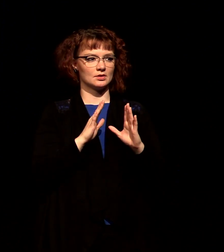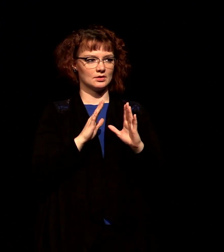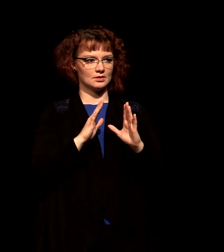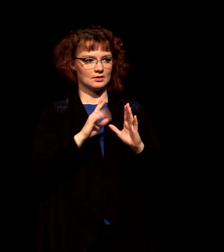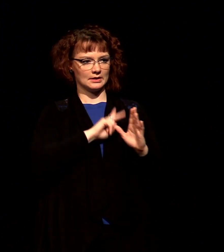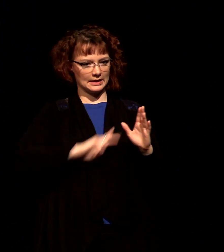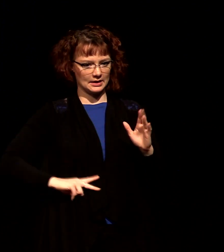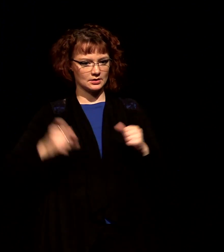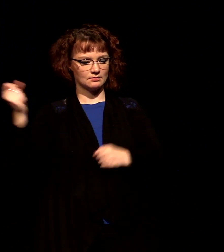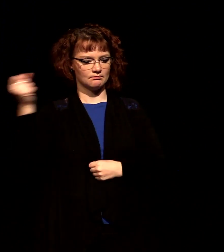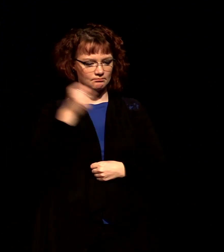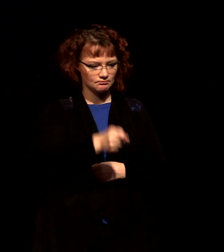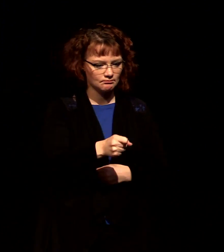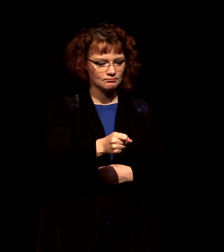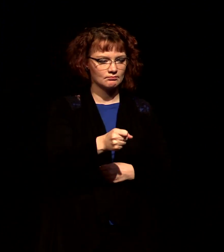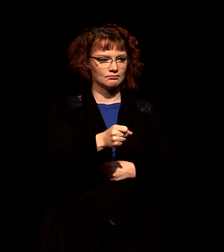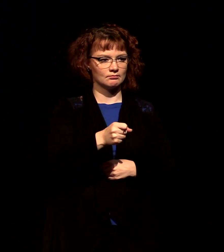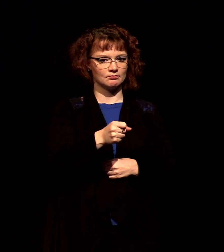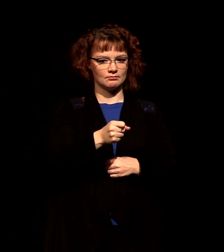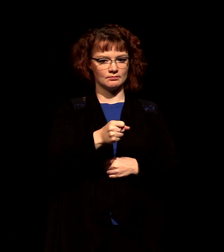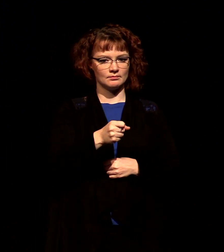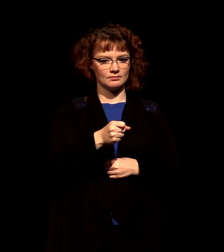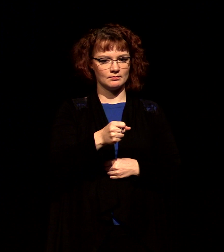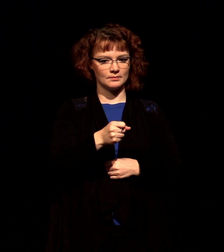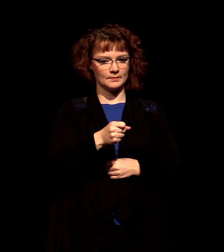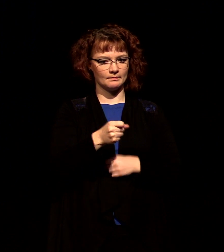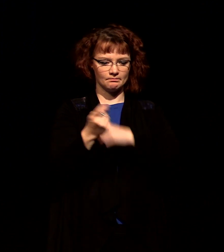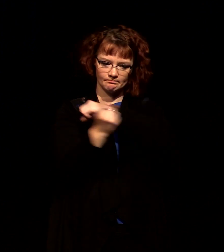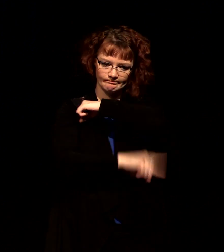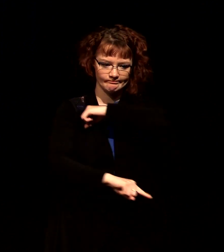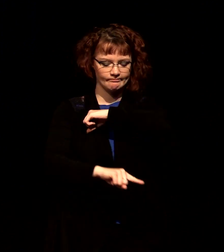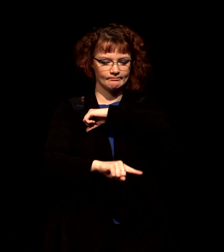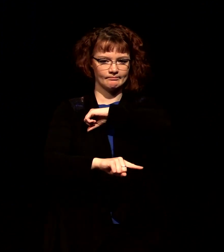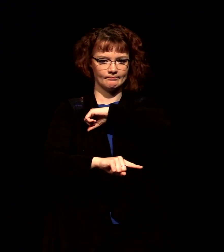takes them off into deportation into all over Israelites were